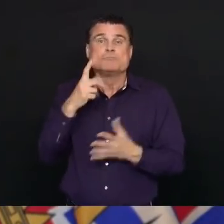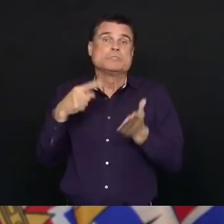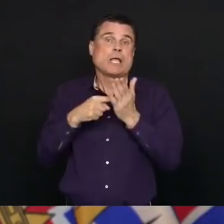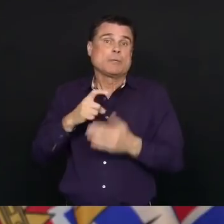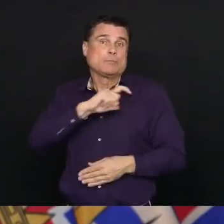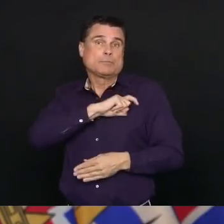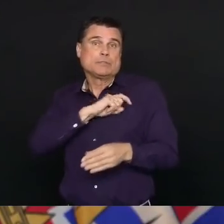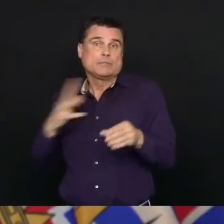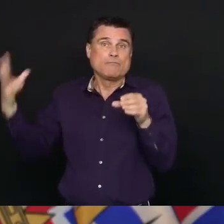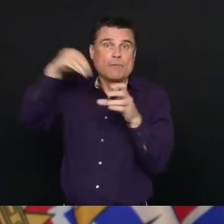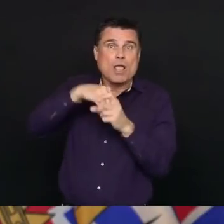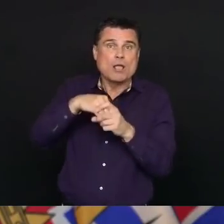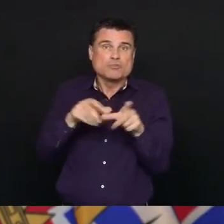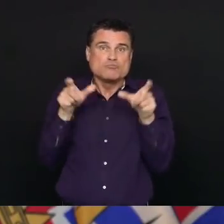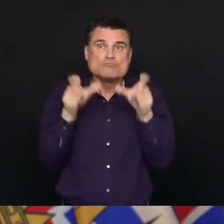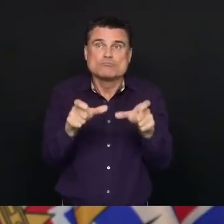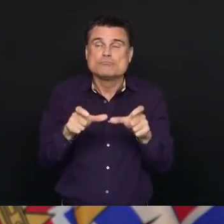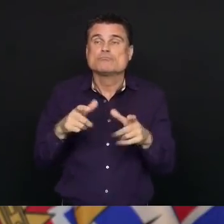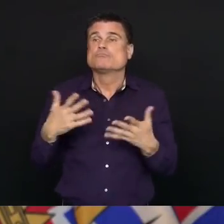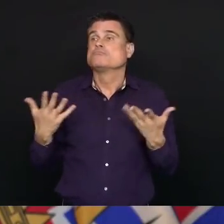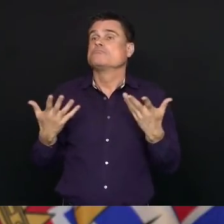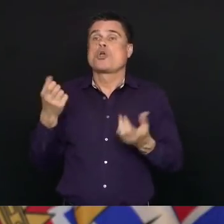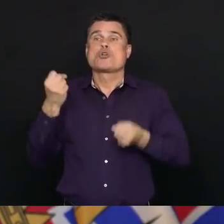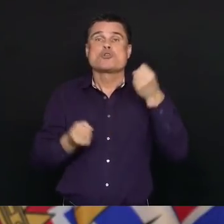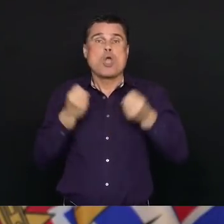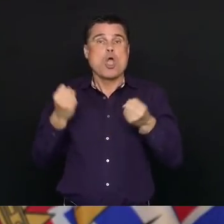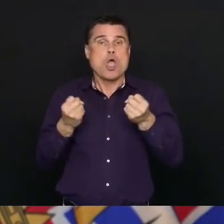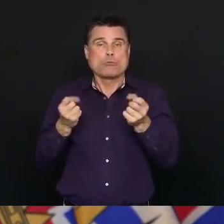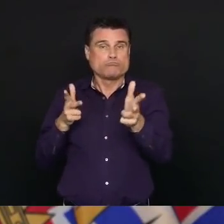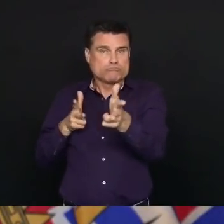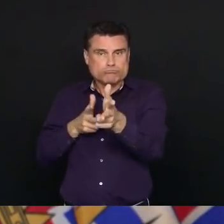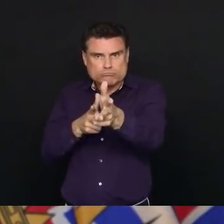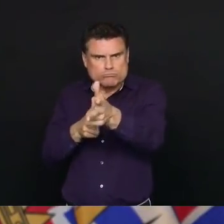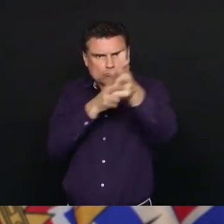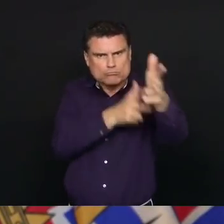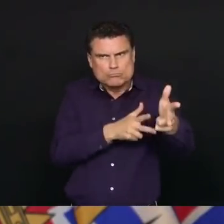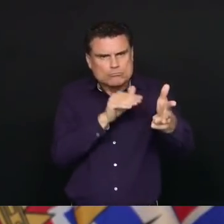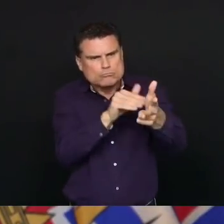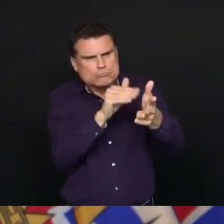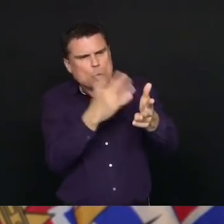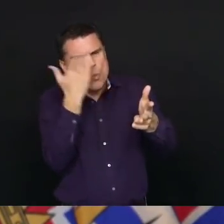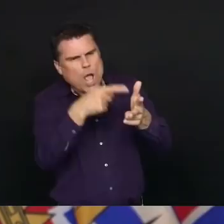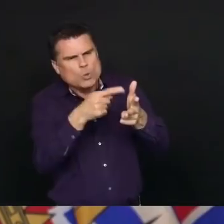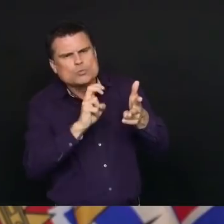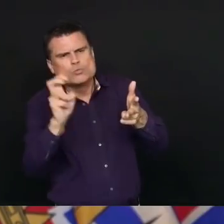roadside checkpoints or beliefs or things like that that will prevent people from leaving town or heading to other neighborhoods outside their communities?